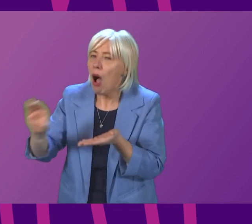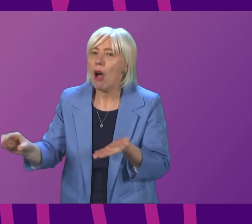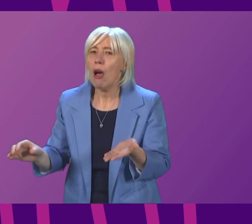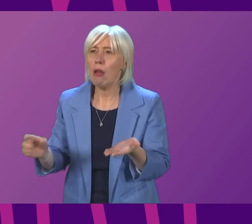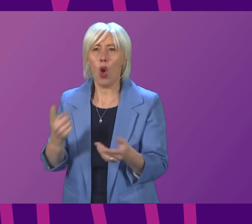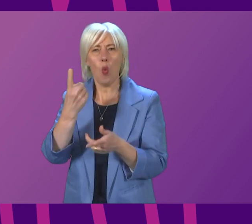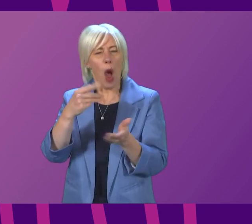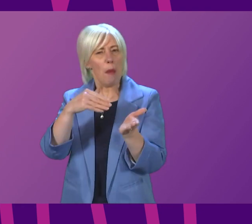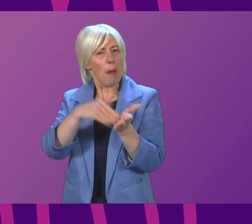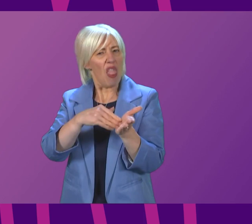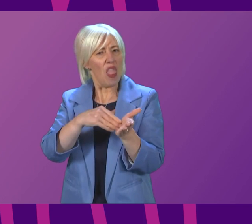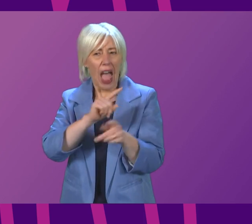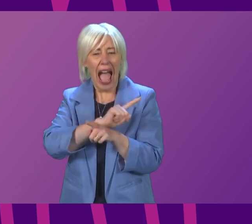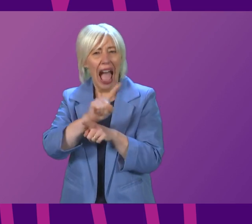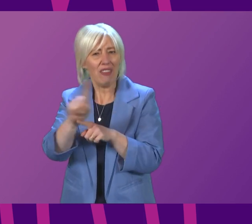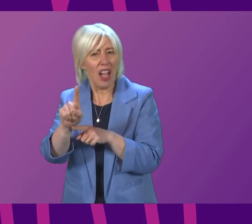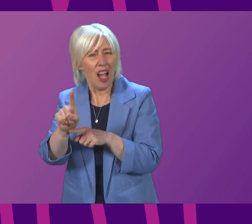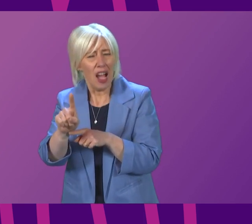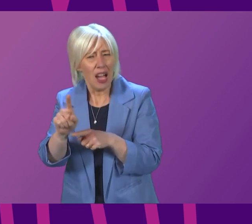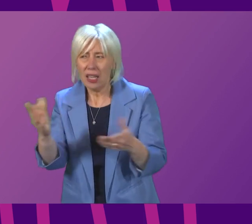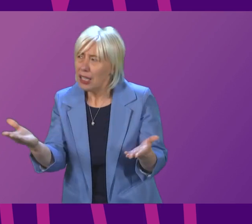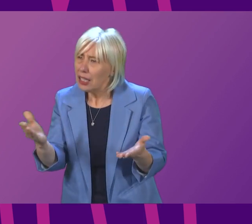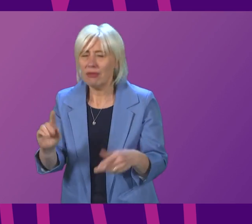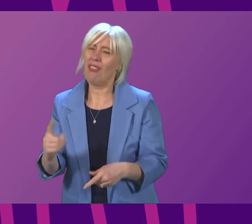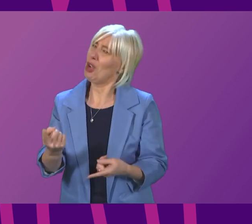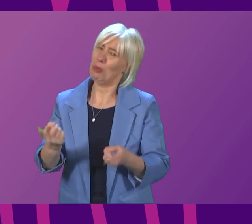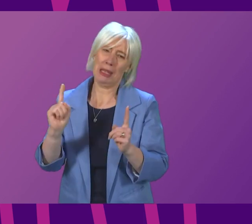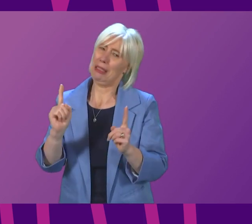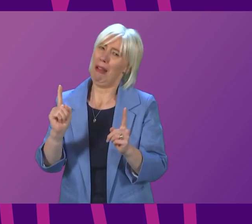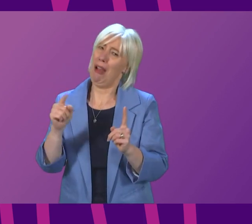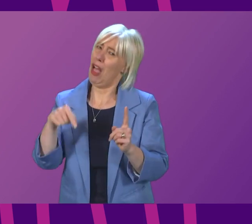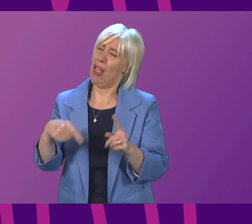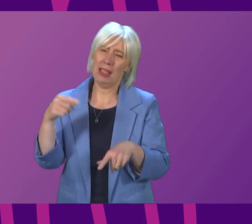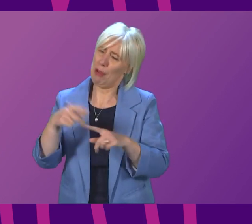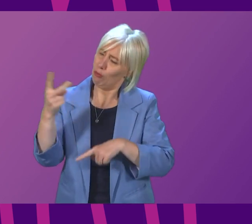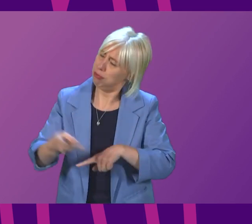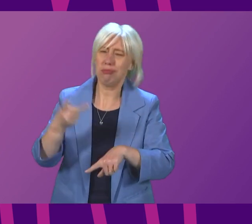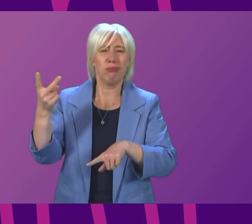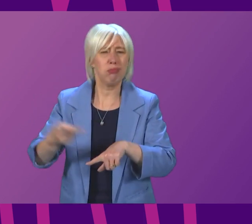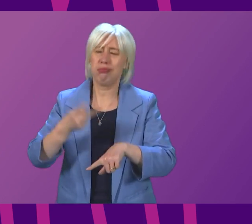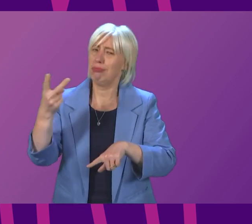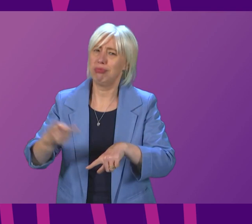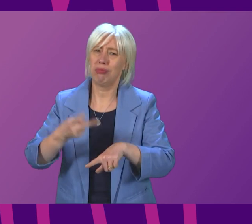I say to the First Minister that this has happened time and again during the pandemic.